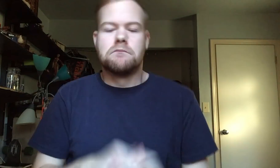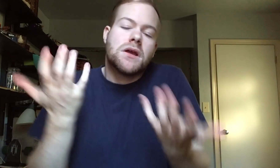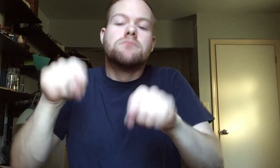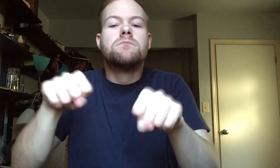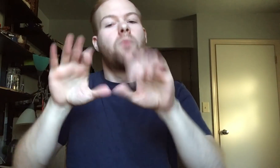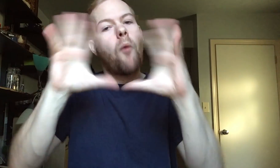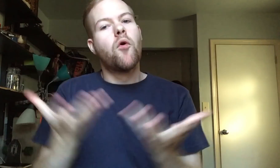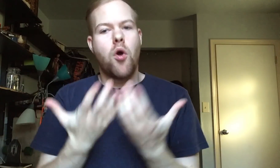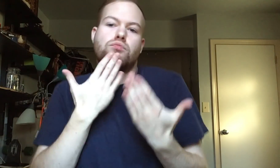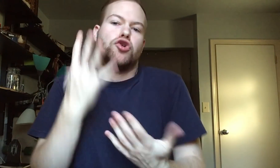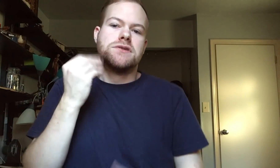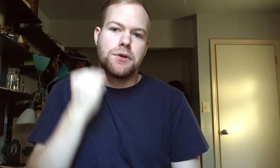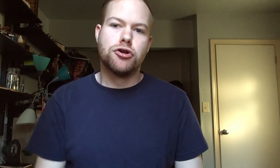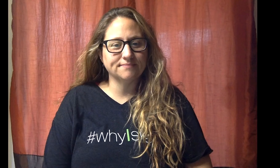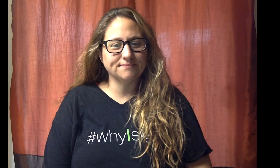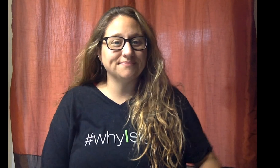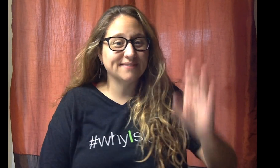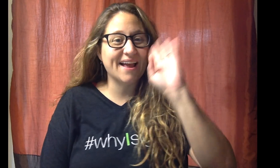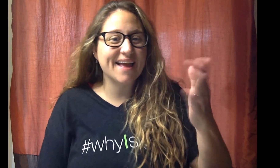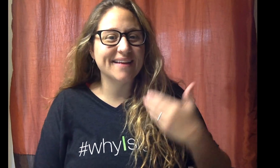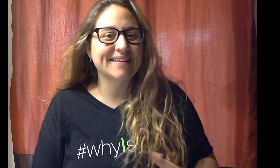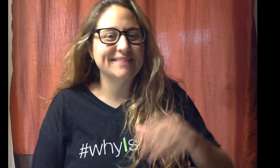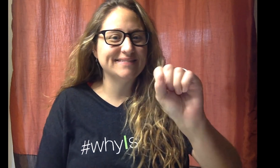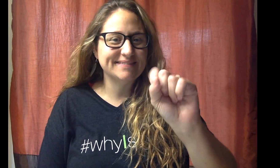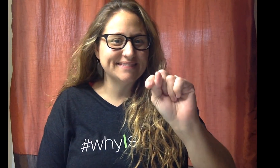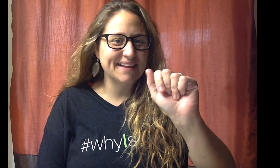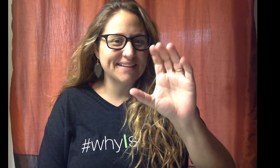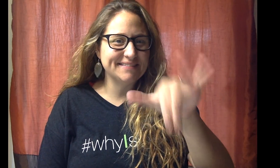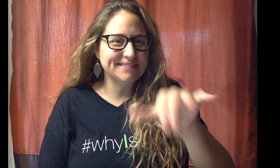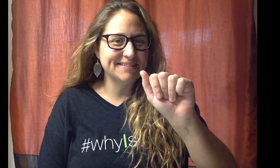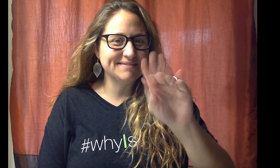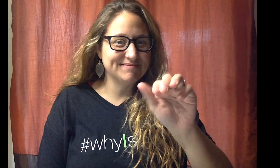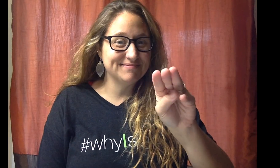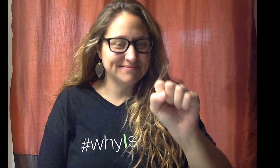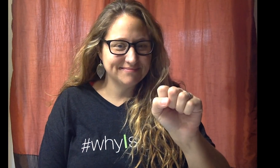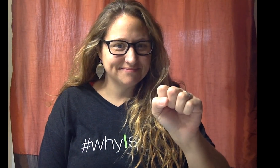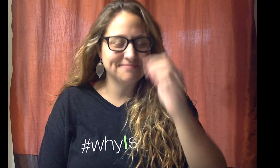But yes, overall it was a good experience. Hi. I’m Stacy Abrams.